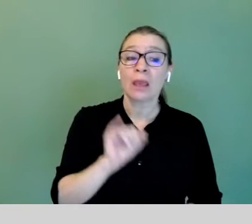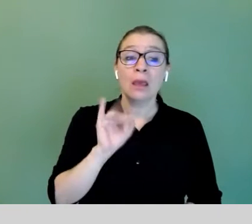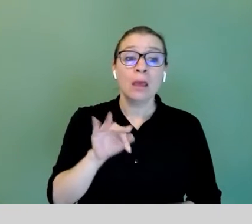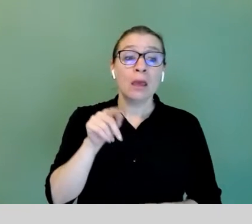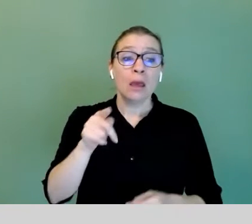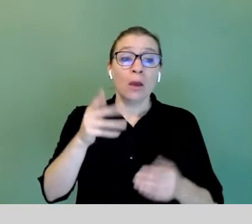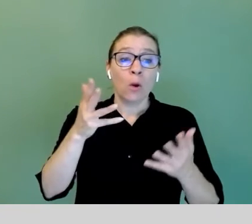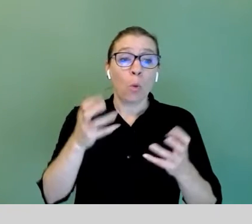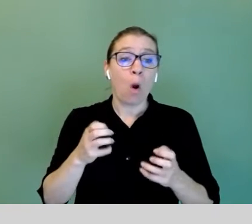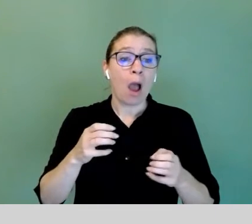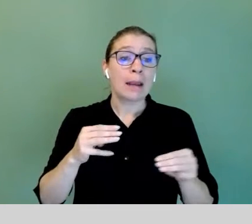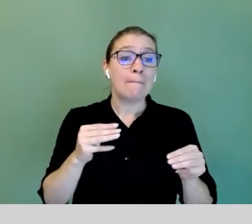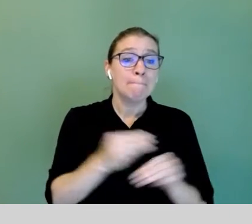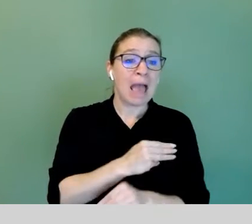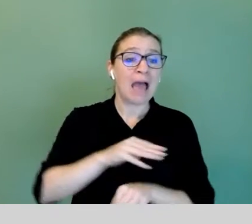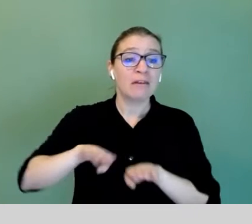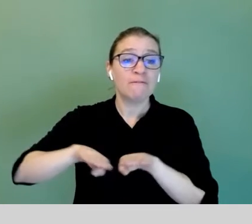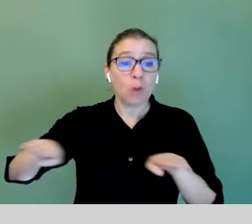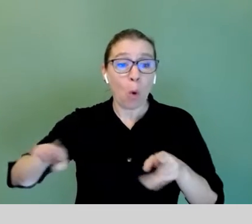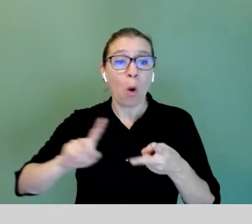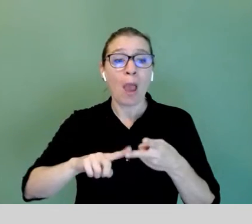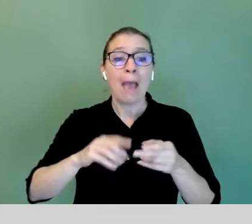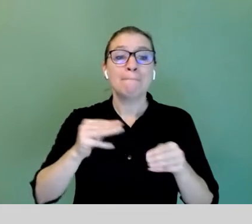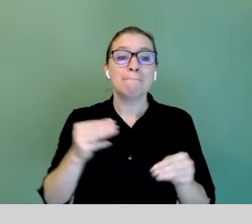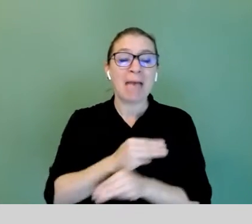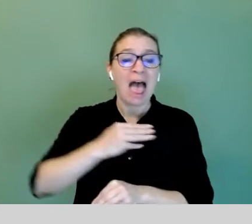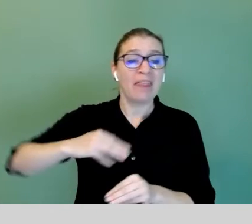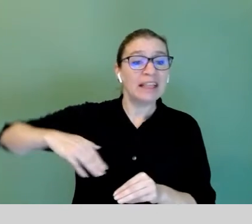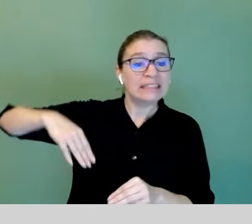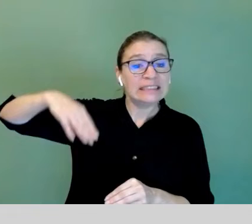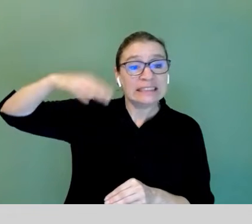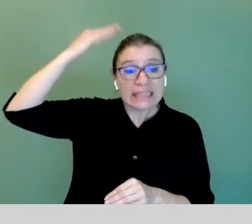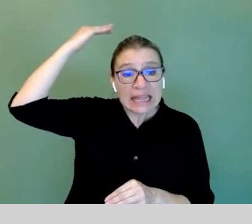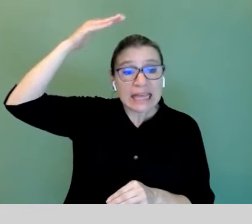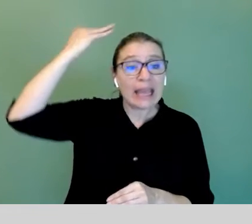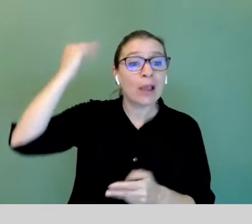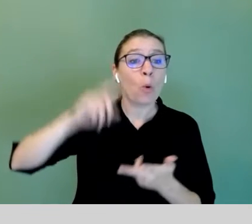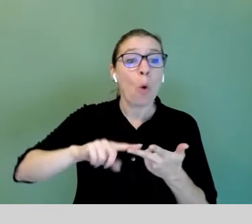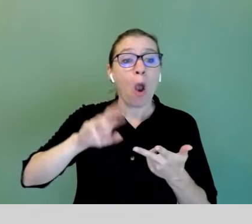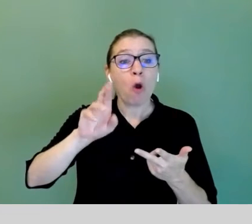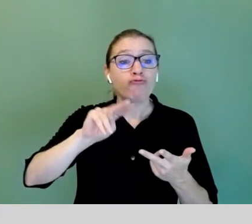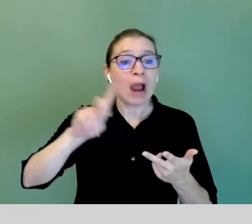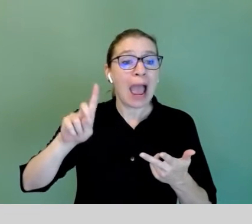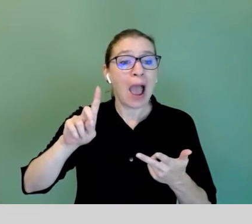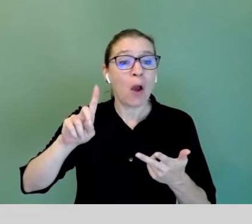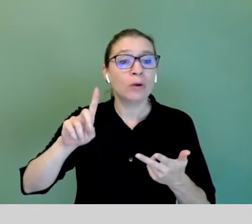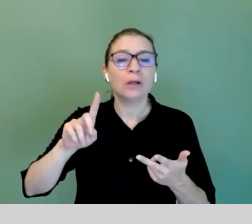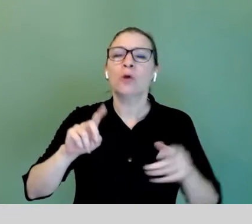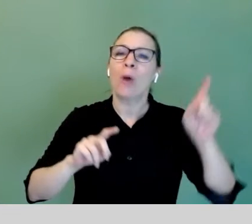if you wanted to do math.floor, math.ceil, or round, and you wanted to get an integer out of that,